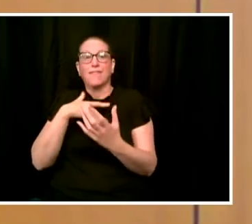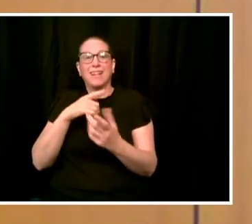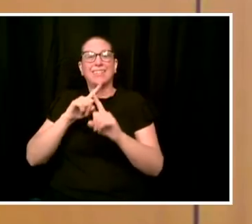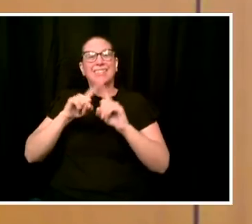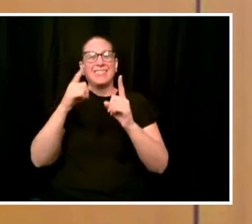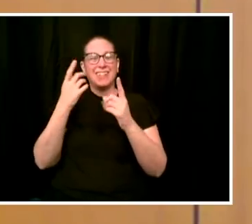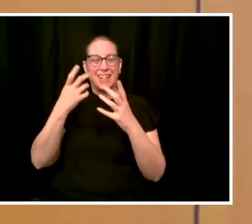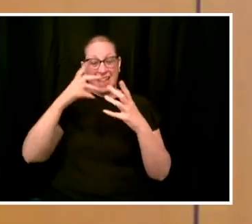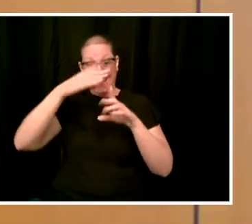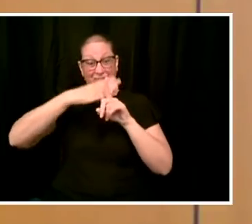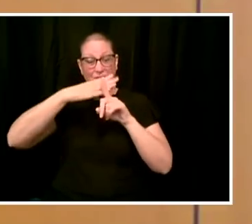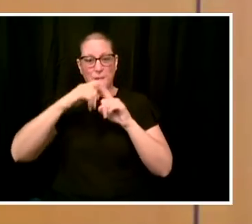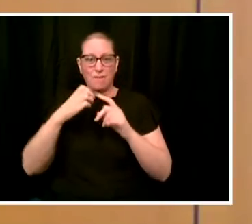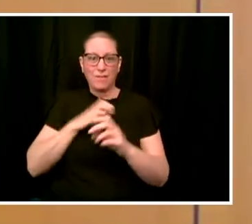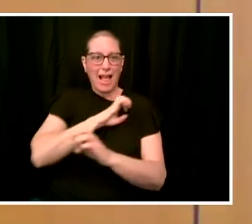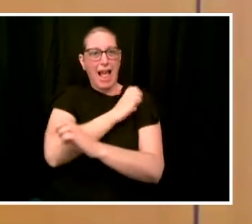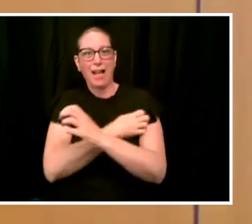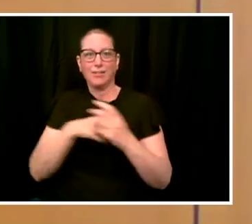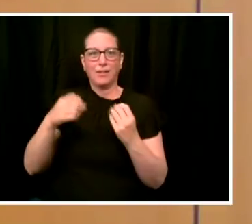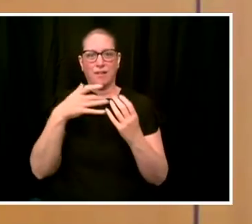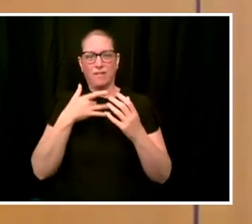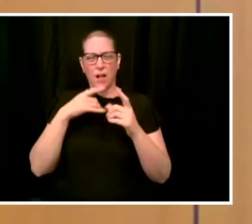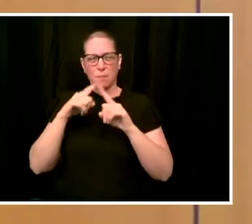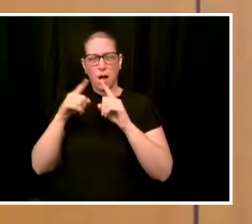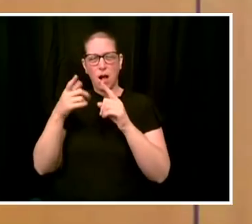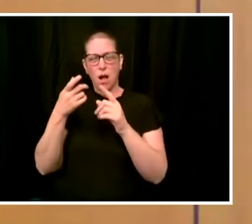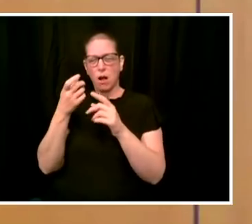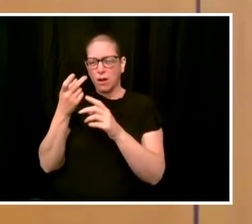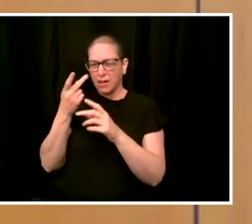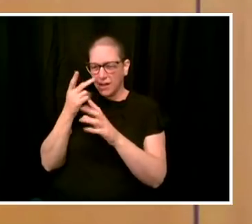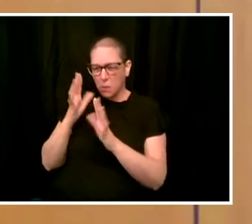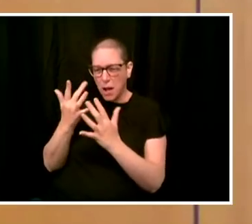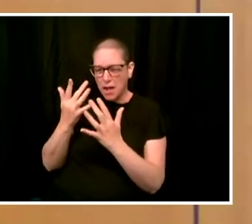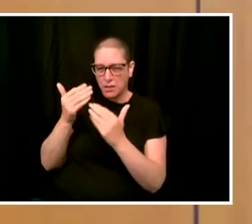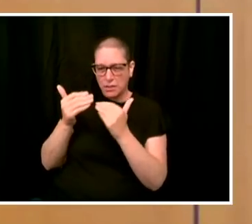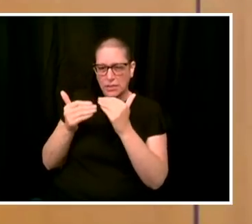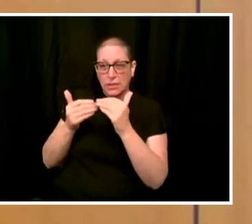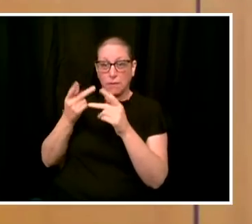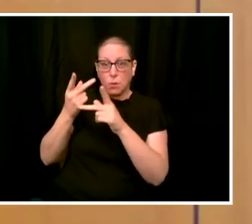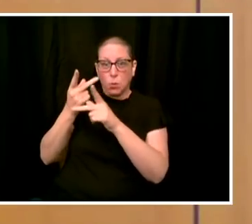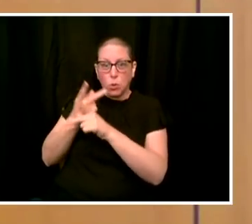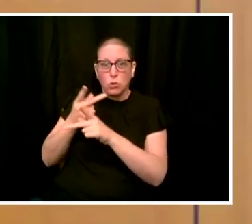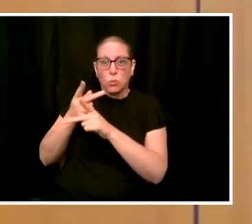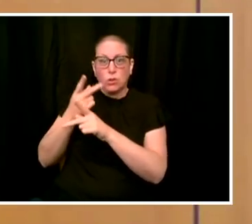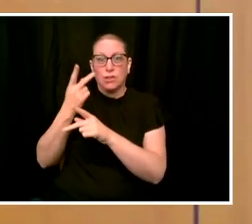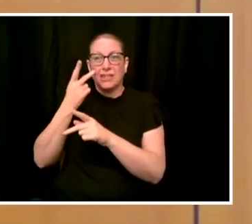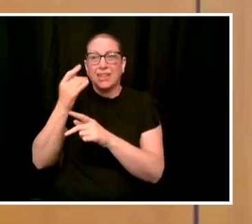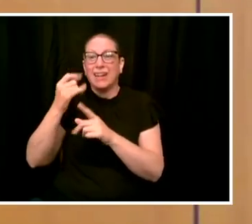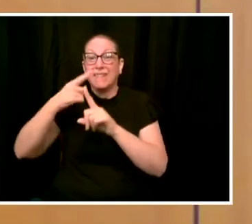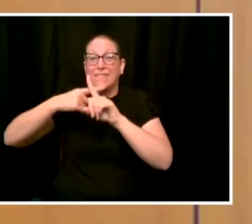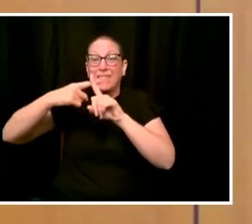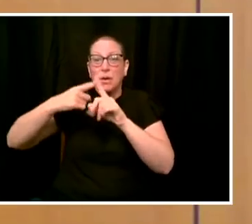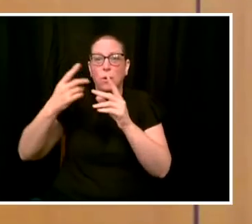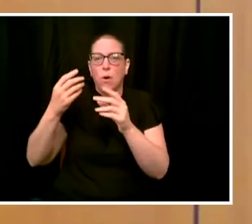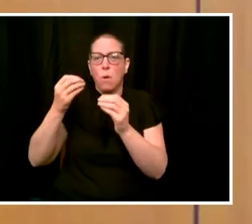THEY LOOK GREAT, THEIR APPETITE IS